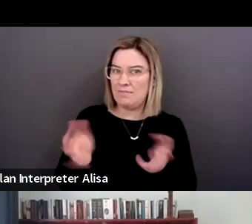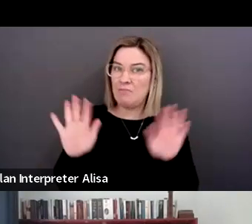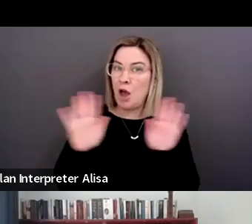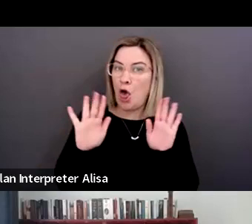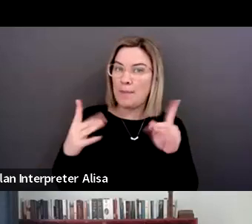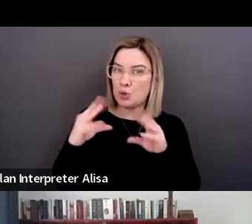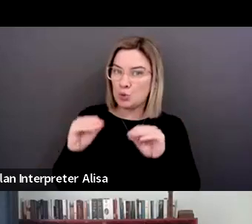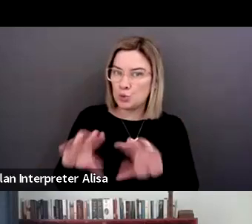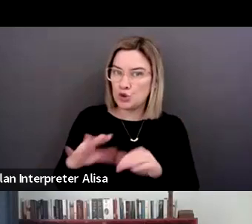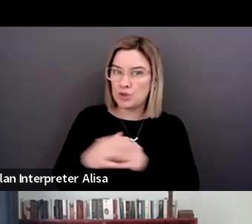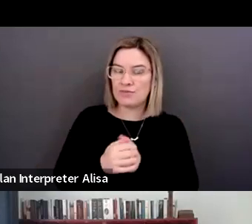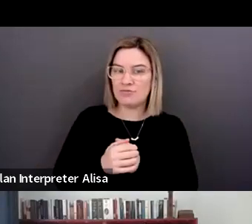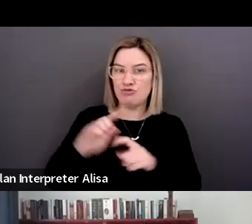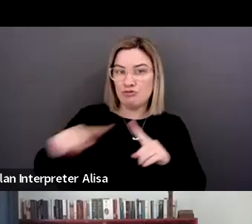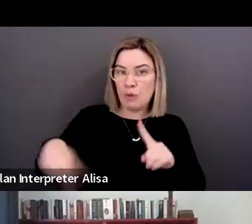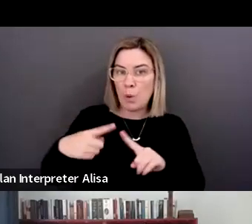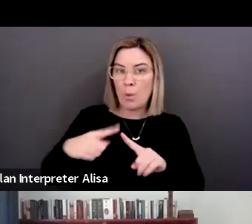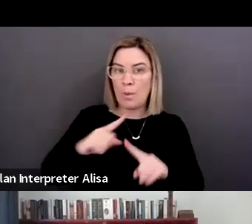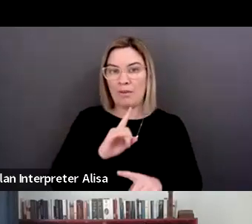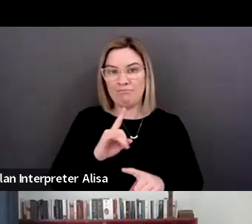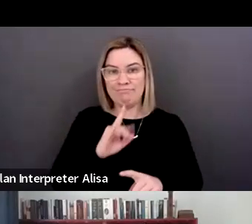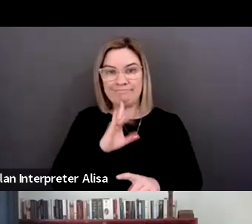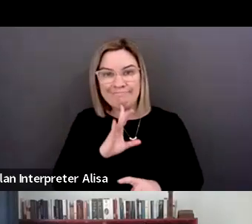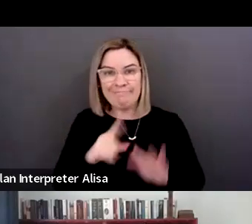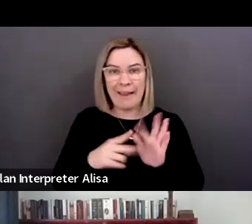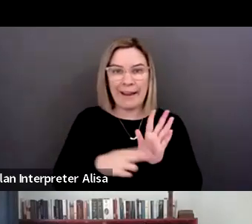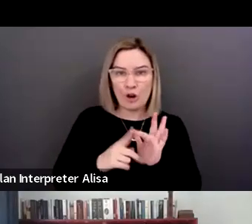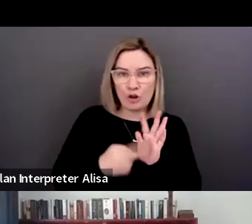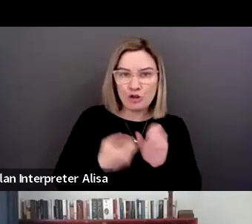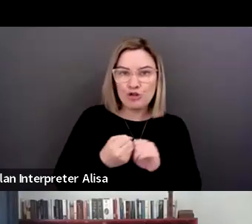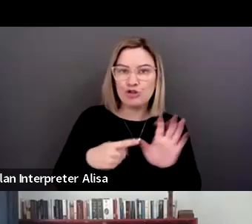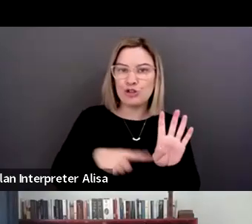on this transition, we need to transition. It can't happen overnight.